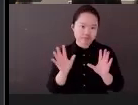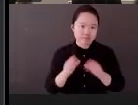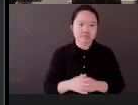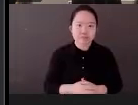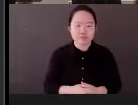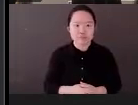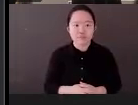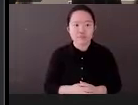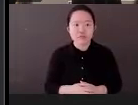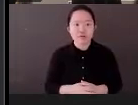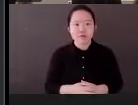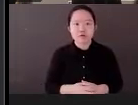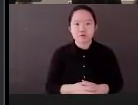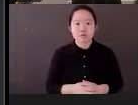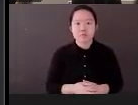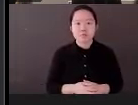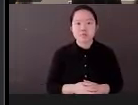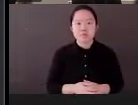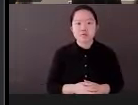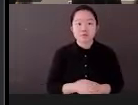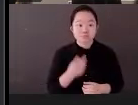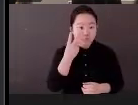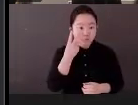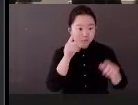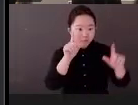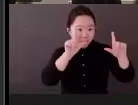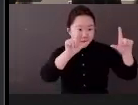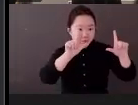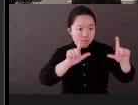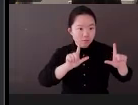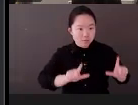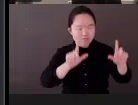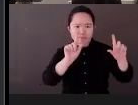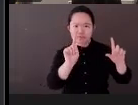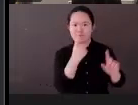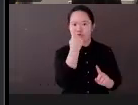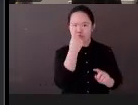First element 16 - multiple items with same description.